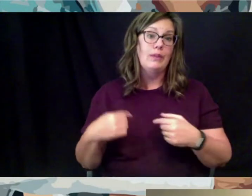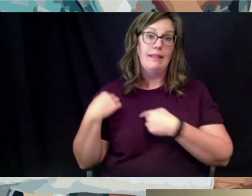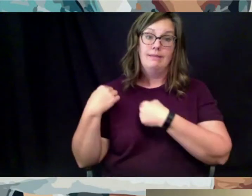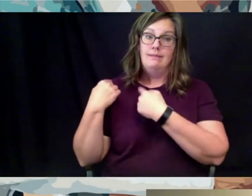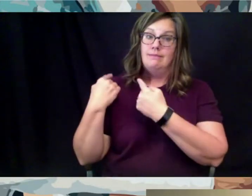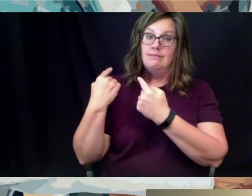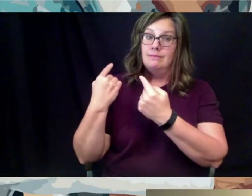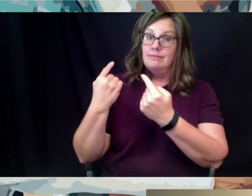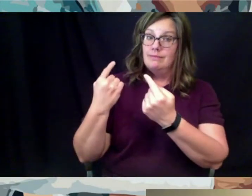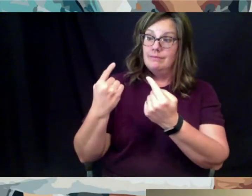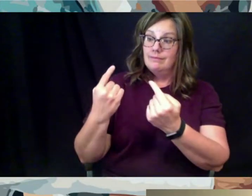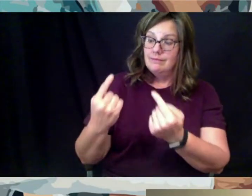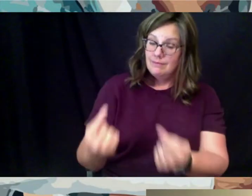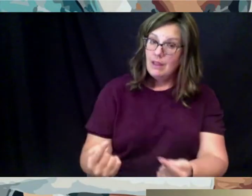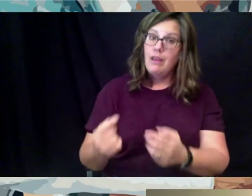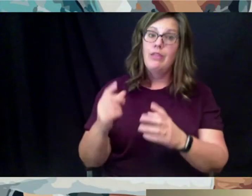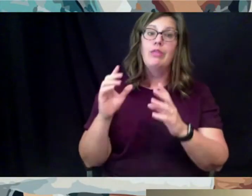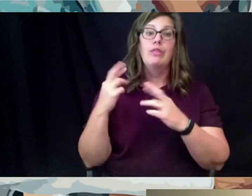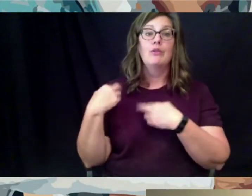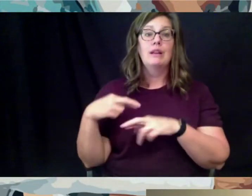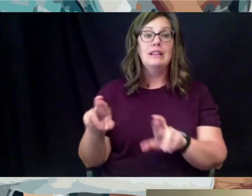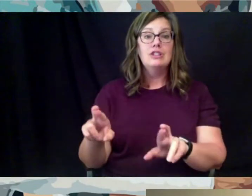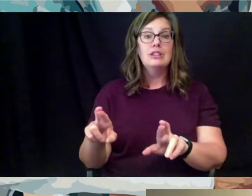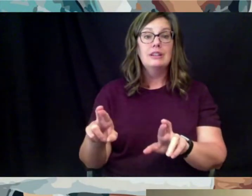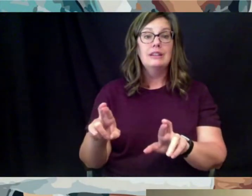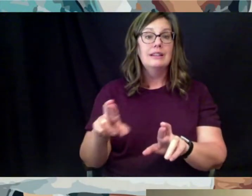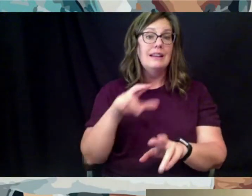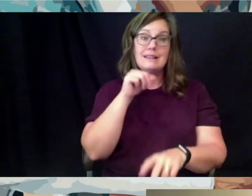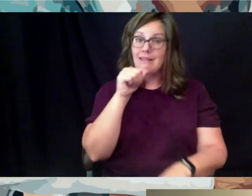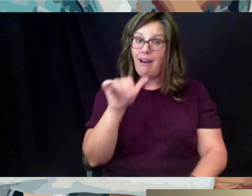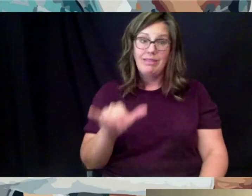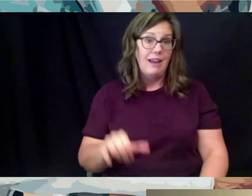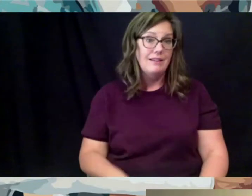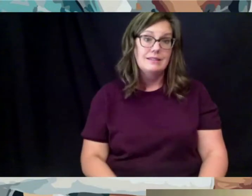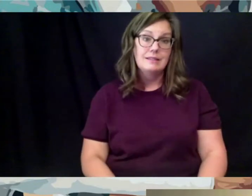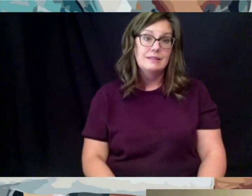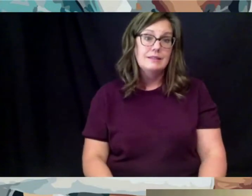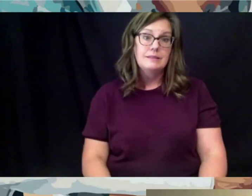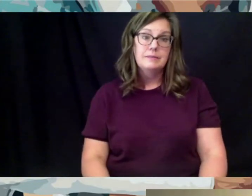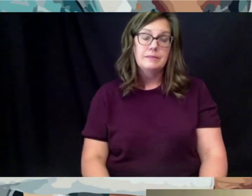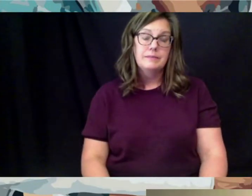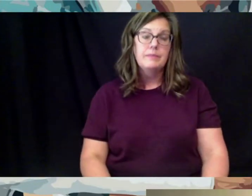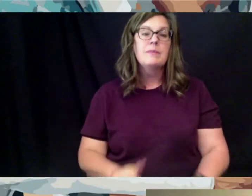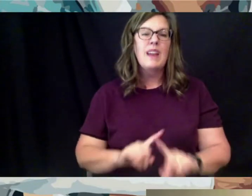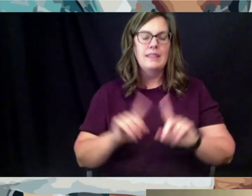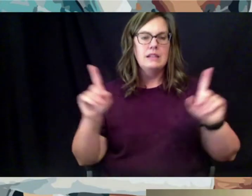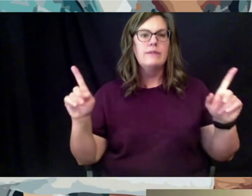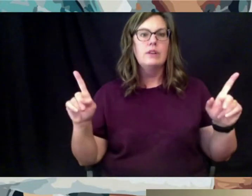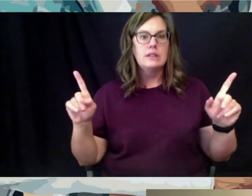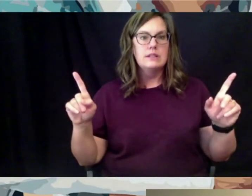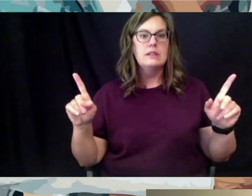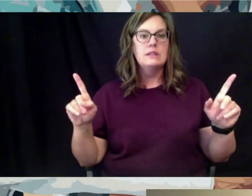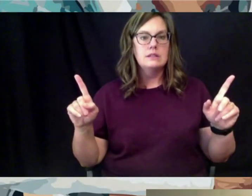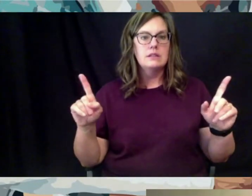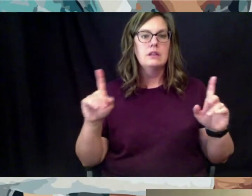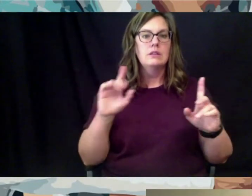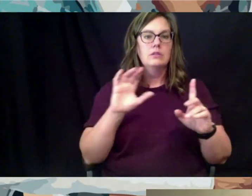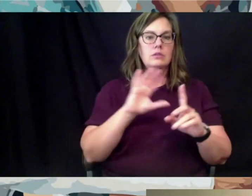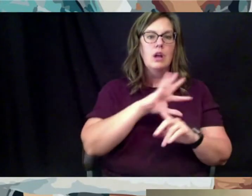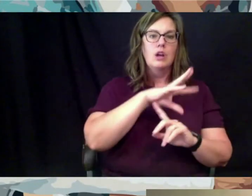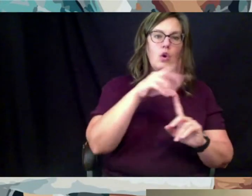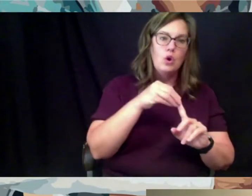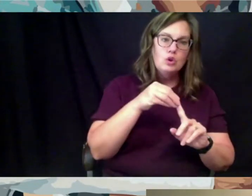religion leads is not that uh the difference is however once culture and religion kind of clashed